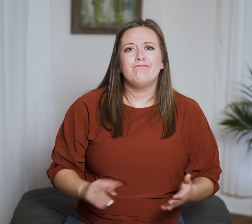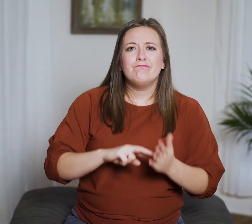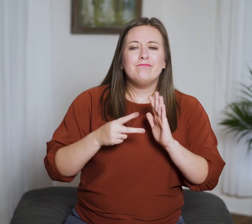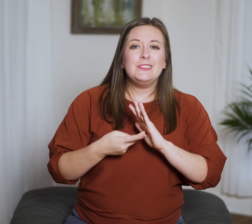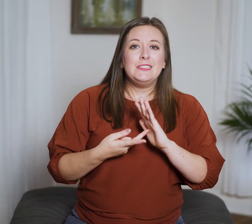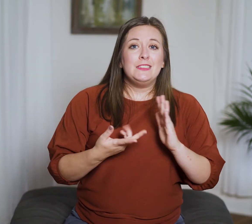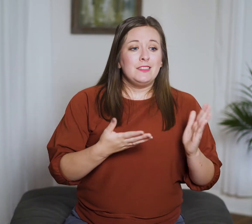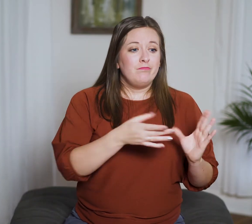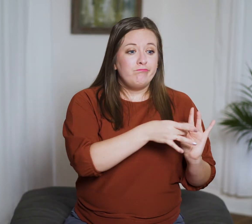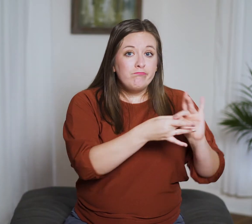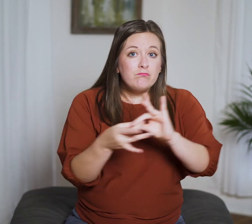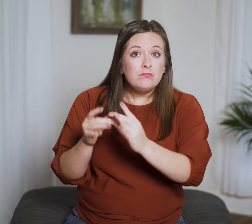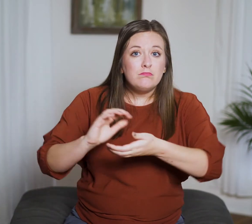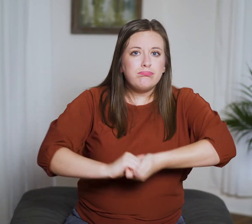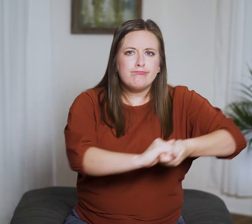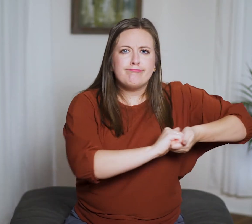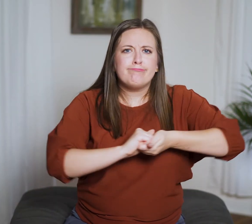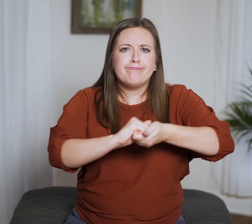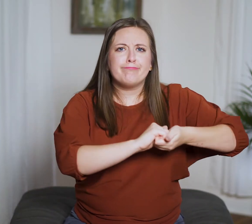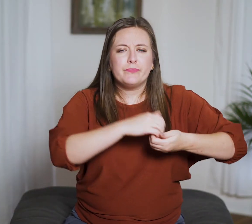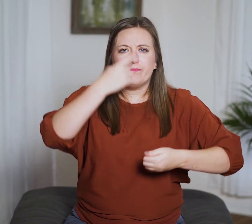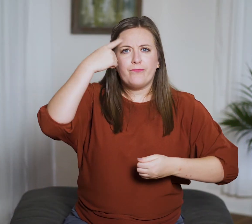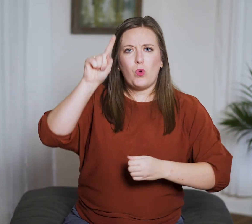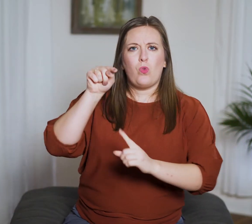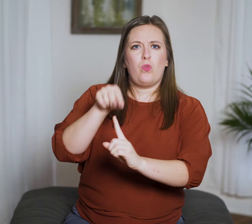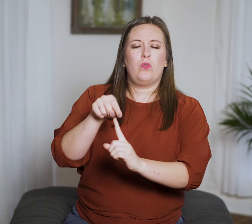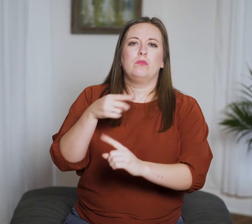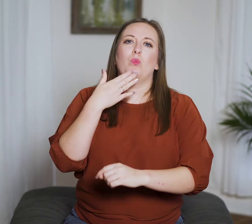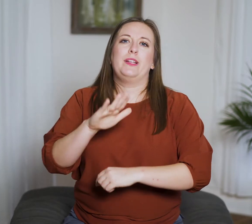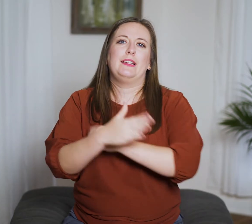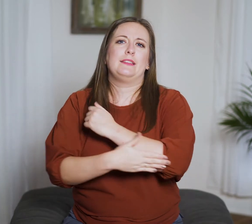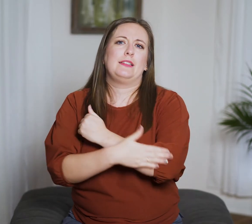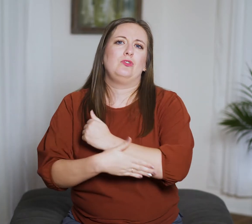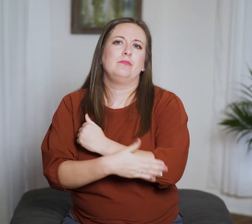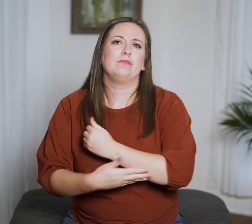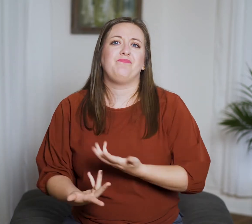it mean they’re joining forces with wicked nations?